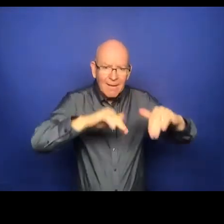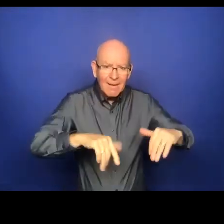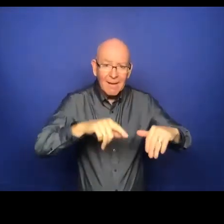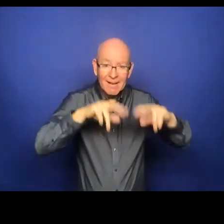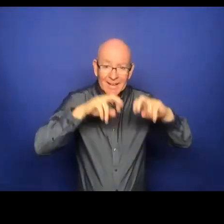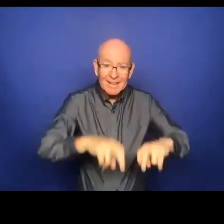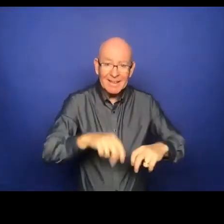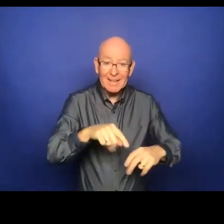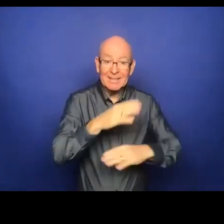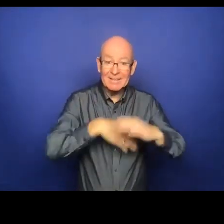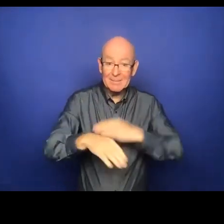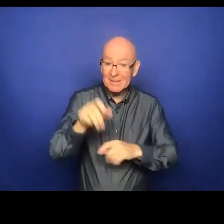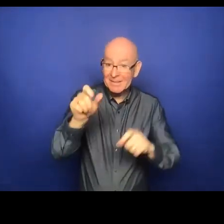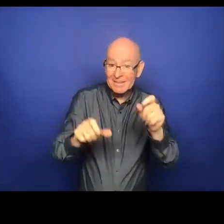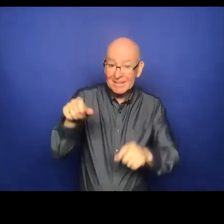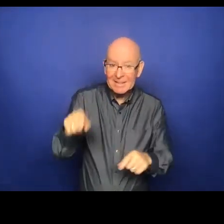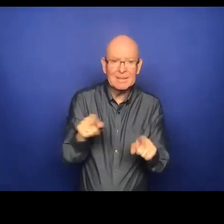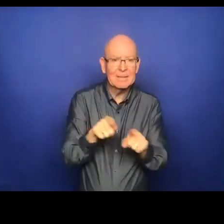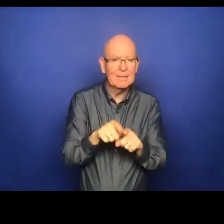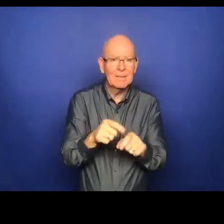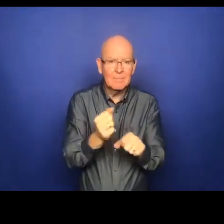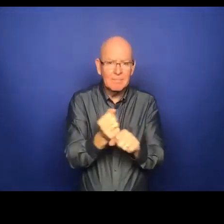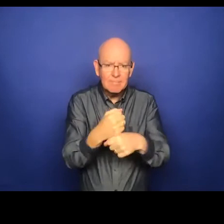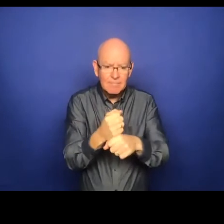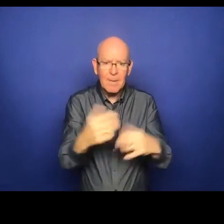The framework provides a starting point to bridge the gap between